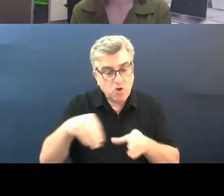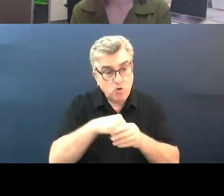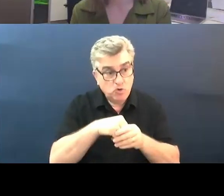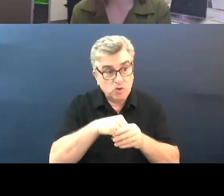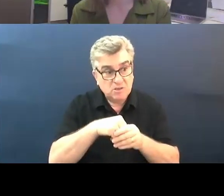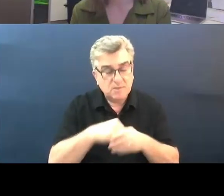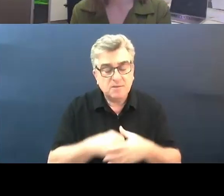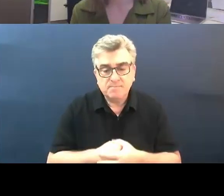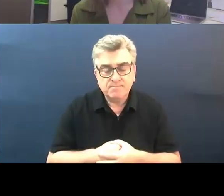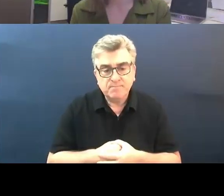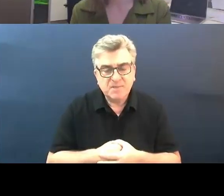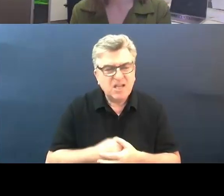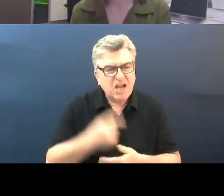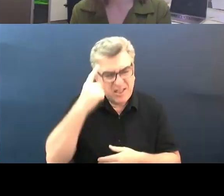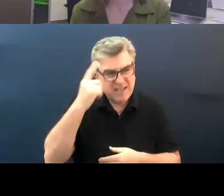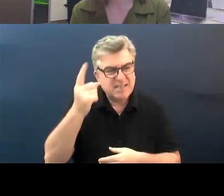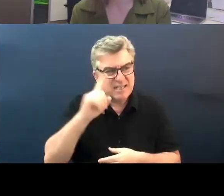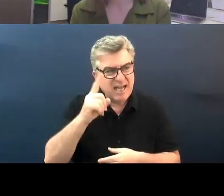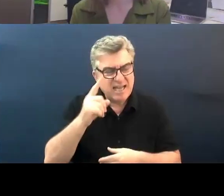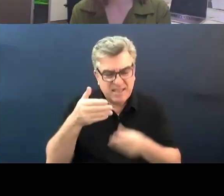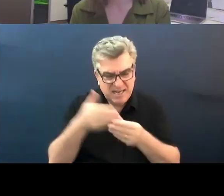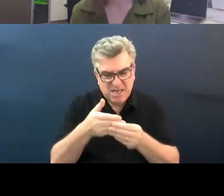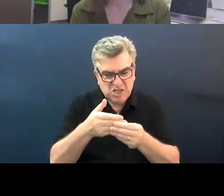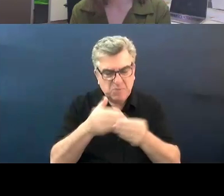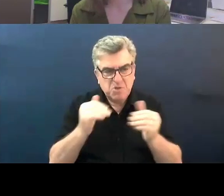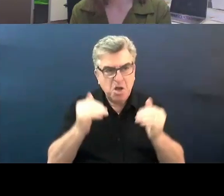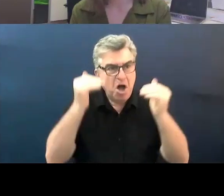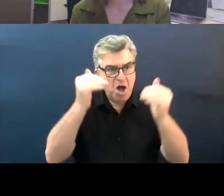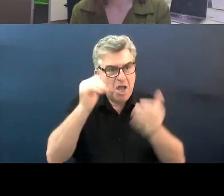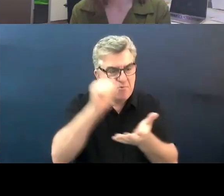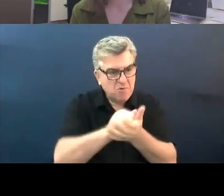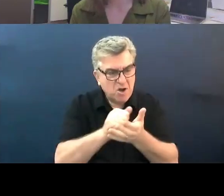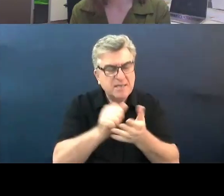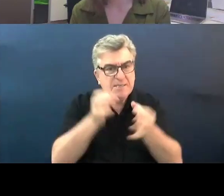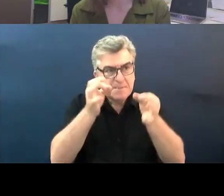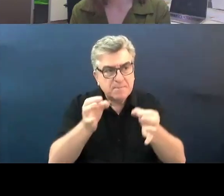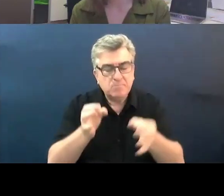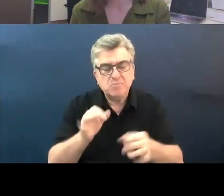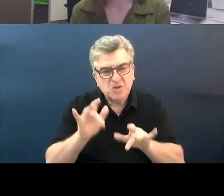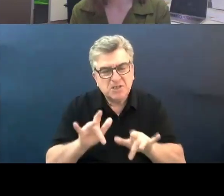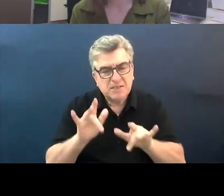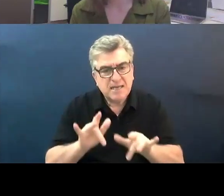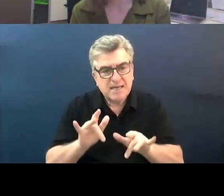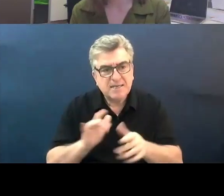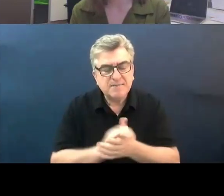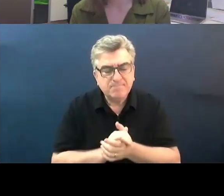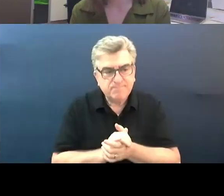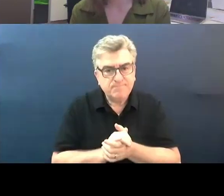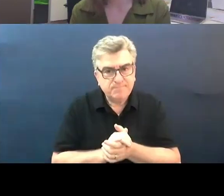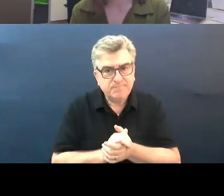of high-level leadership that ensures the right settings in healthcare delivery that make services